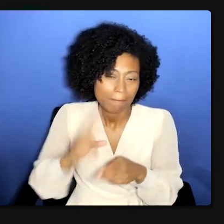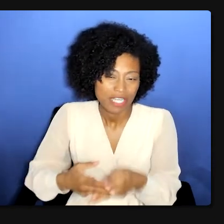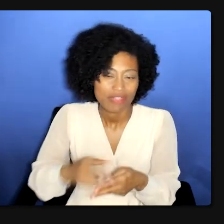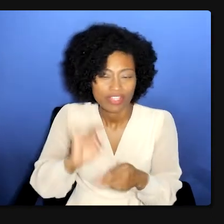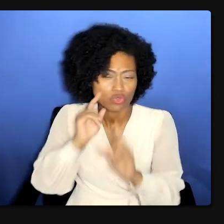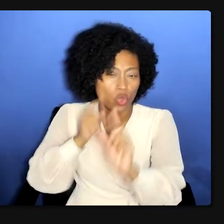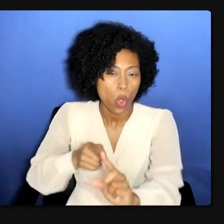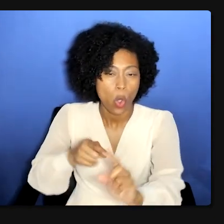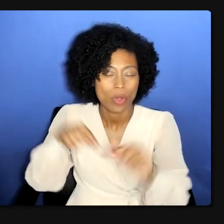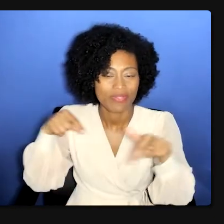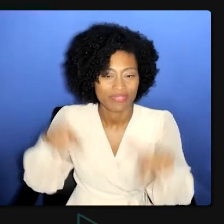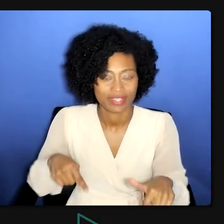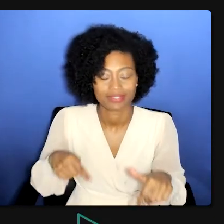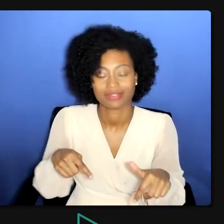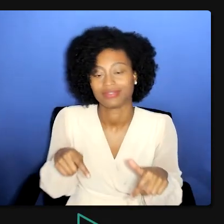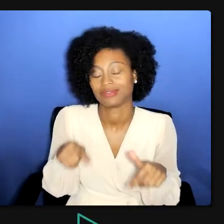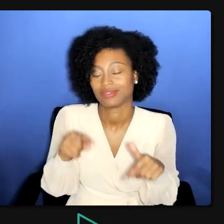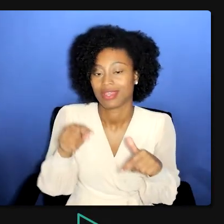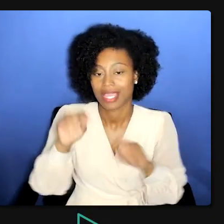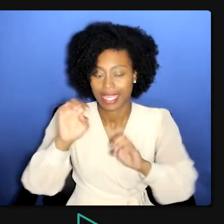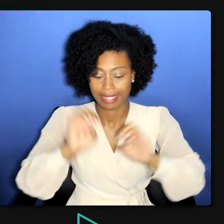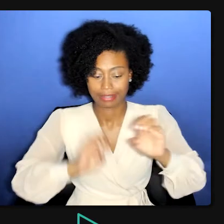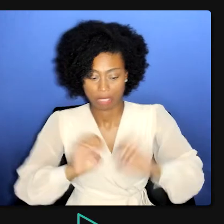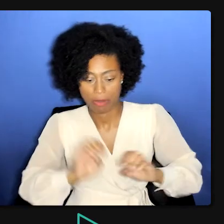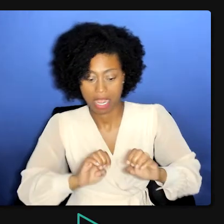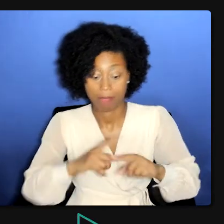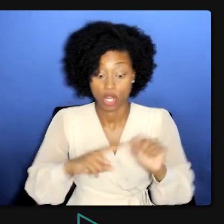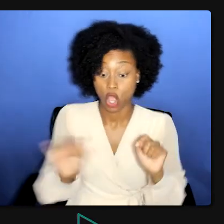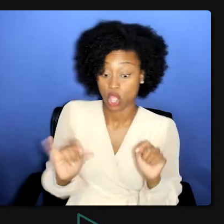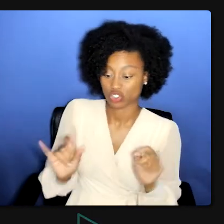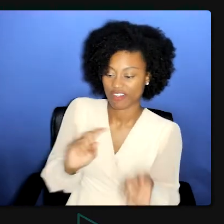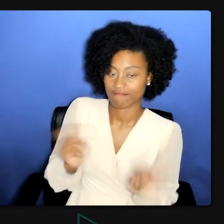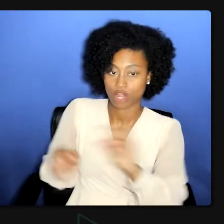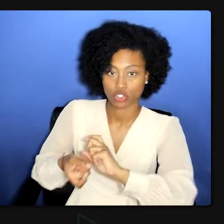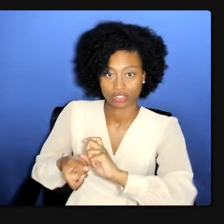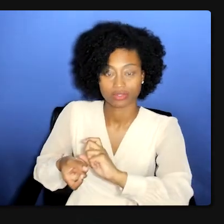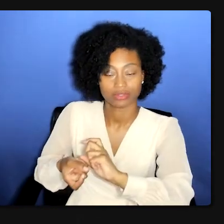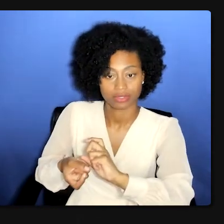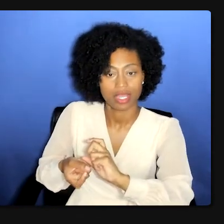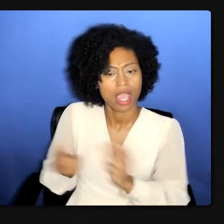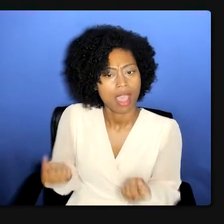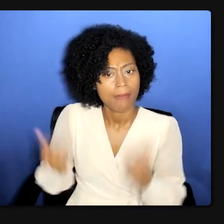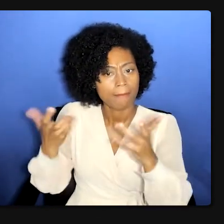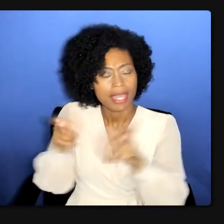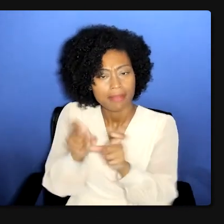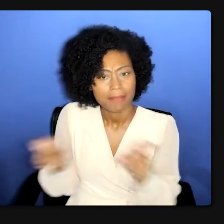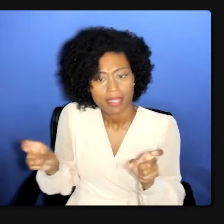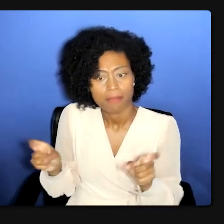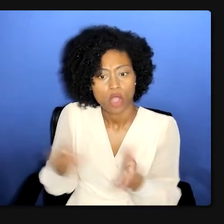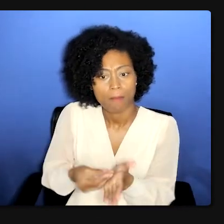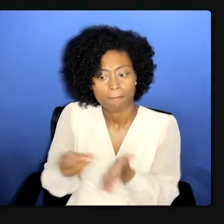which was the overall goal of the experiment. But we were also looking at conversion. Conversion again being how many people actually bought